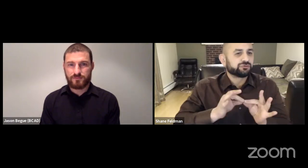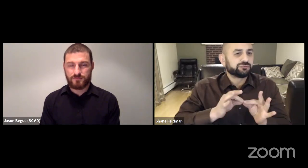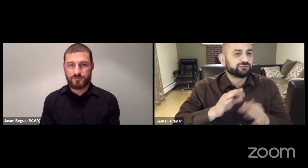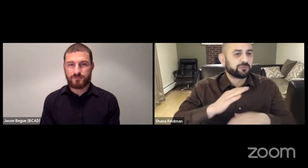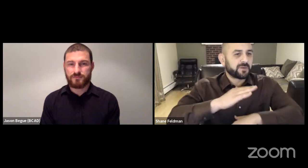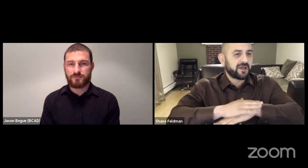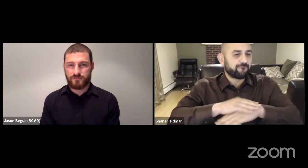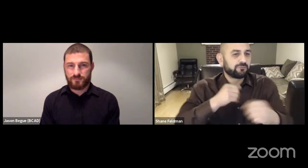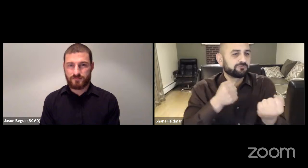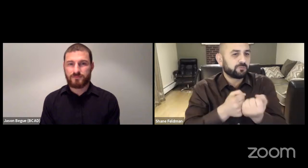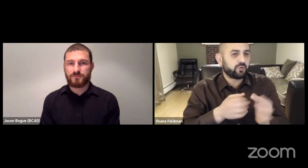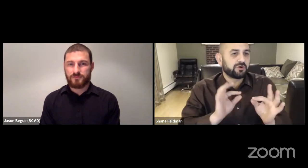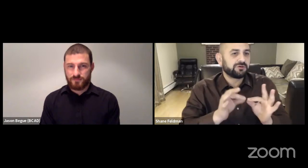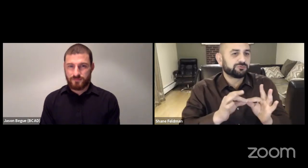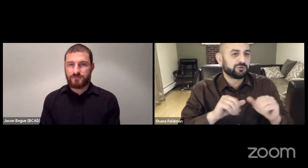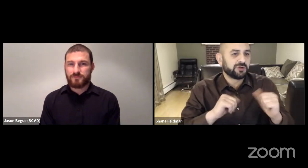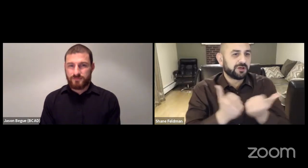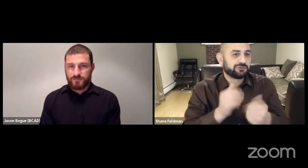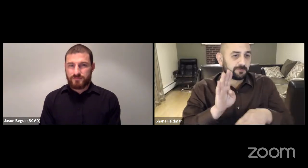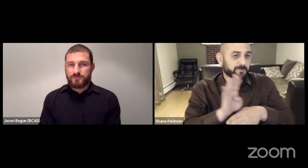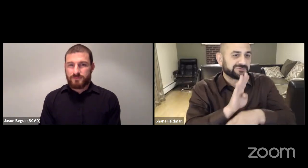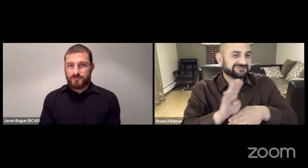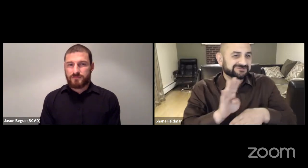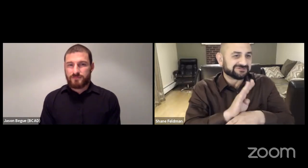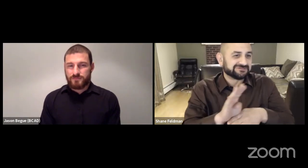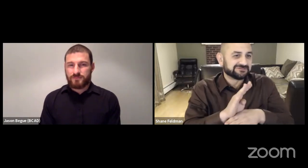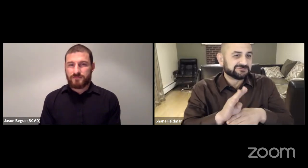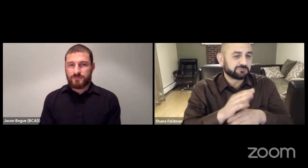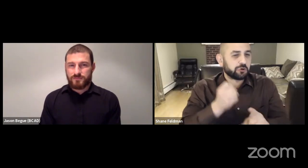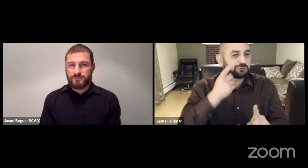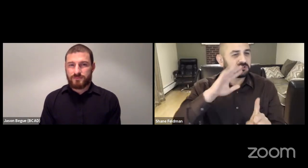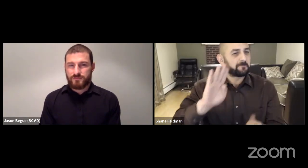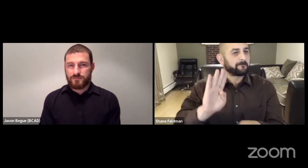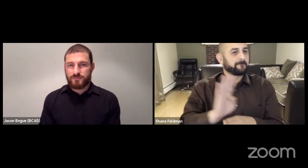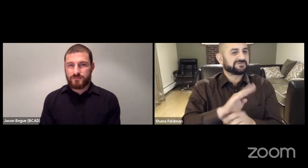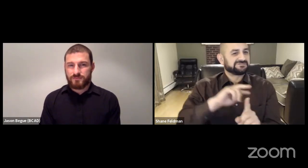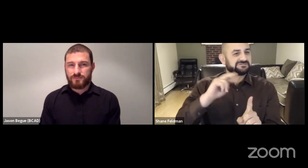there for several years on the interpreter platform, supporting the agencies and various